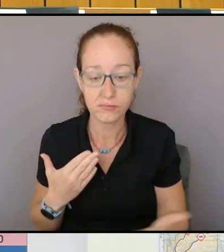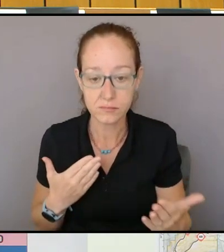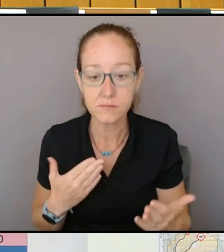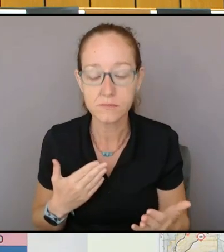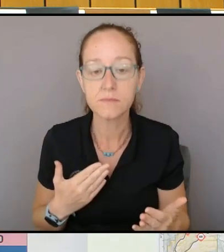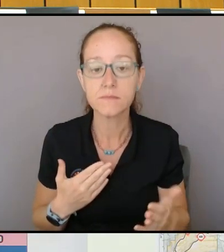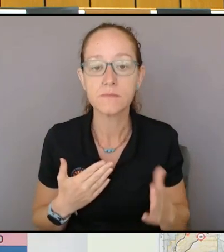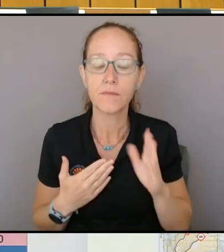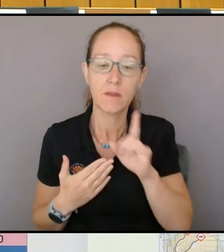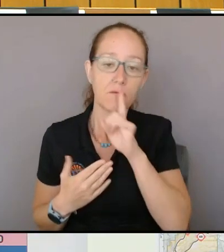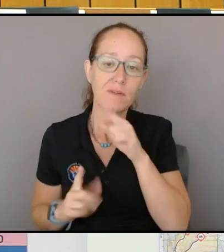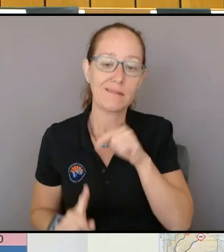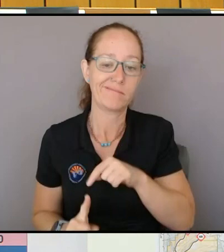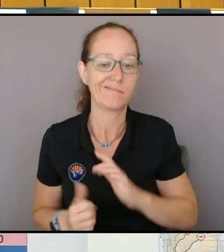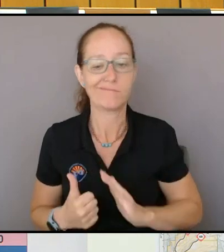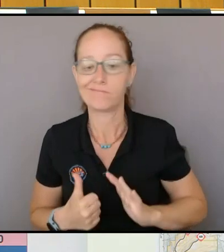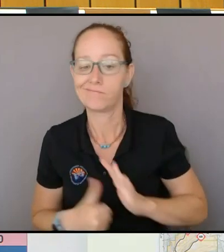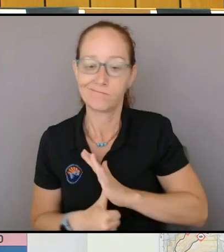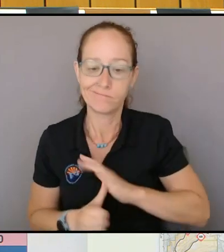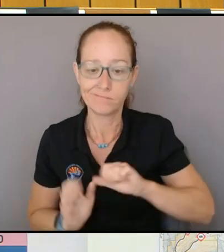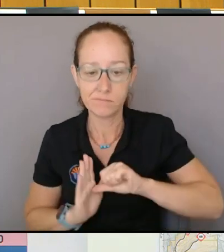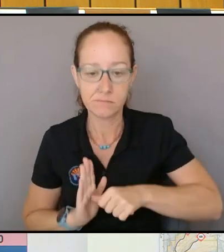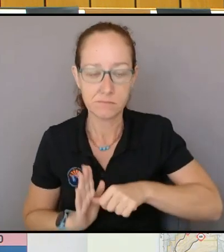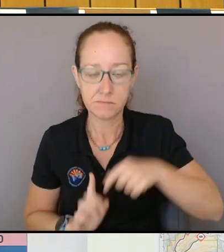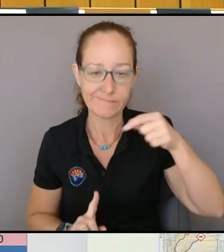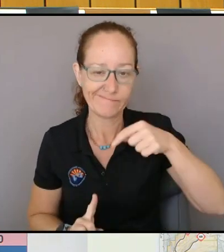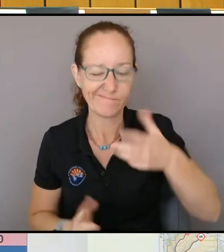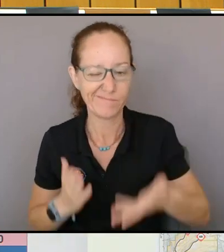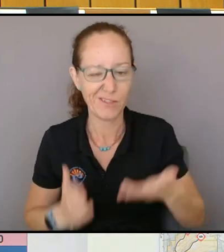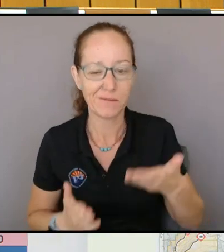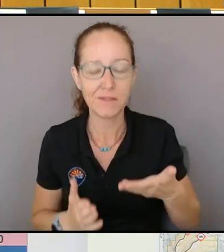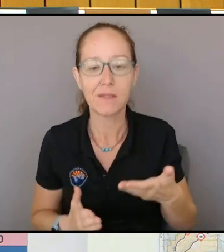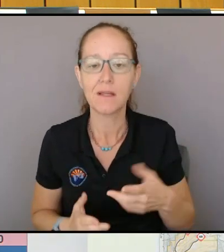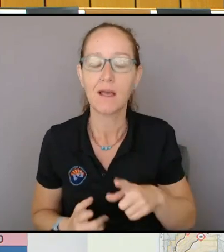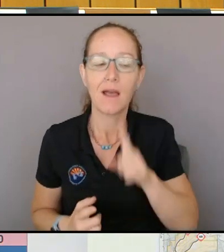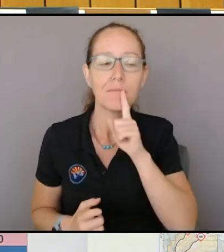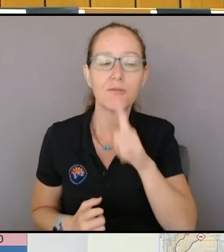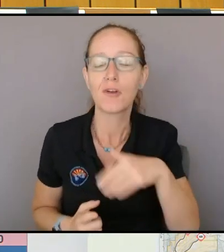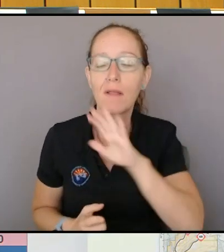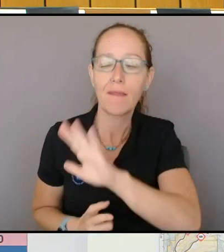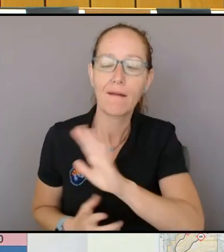primary emphasis-- is that area down there. And I'm sure if you watch their video, they'll speak to that. Recognizing that